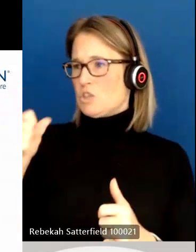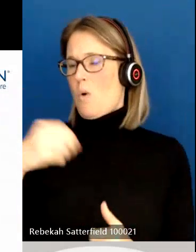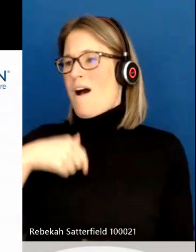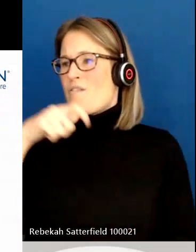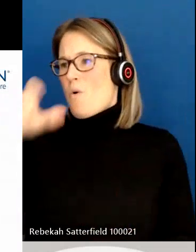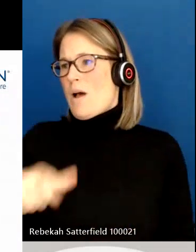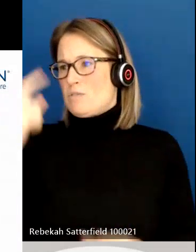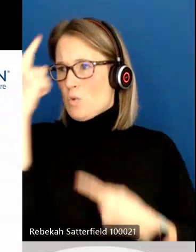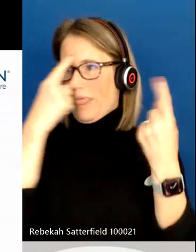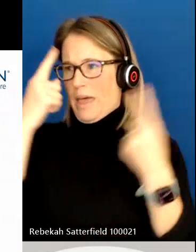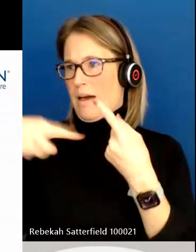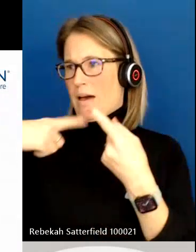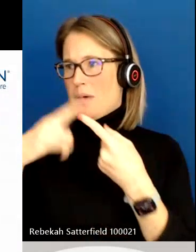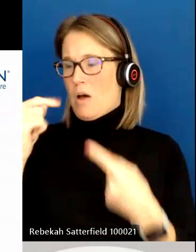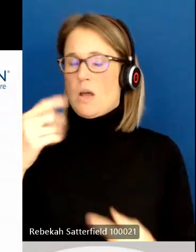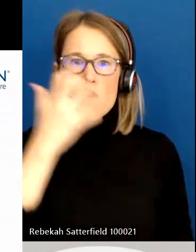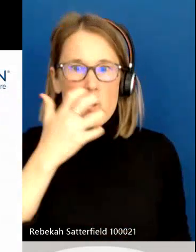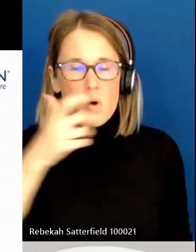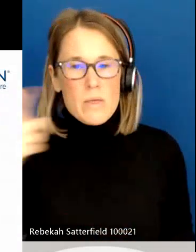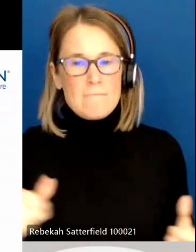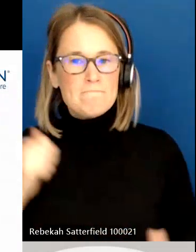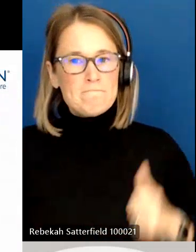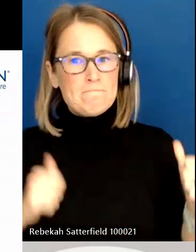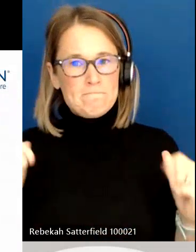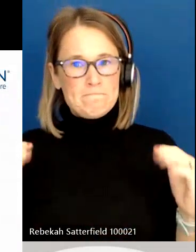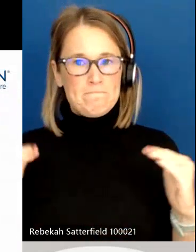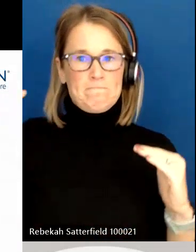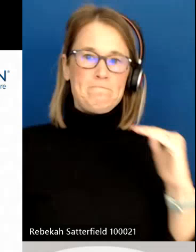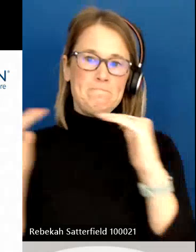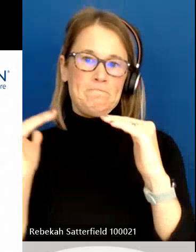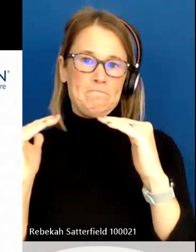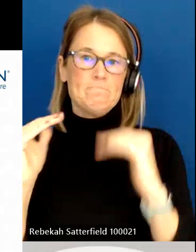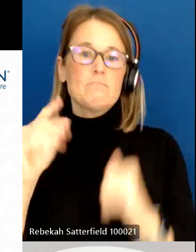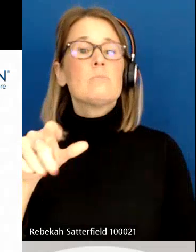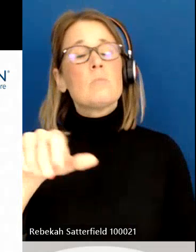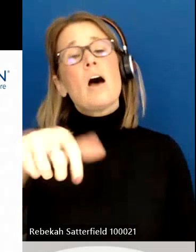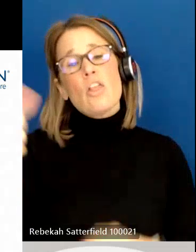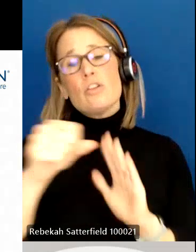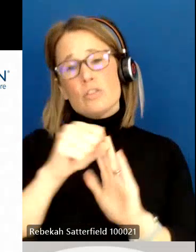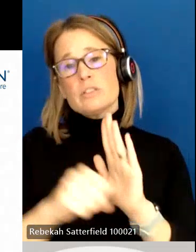did they rise to the challenge uh other states are going to be uh released East so they'll have this